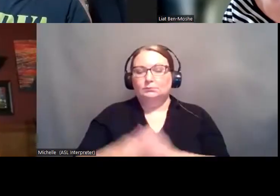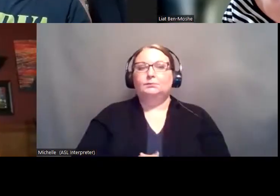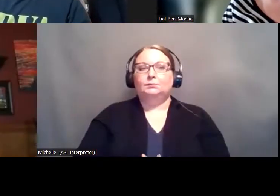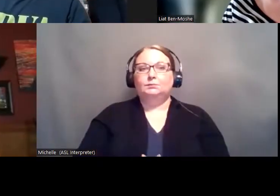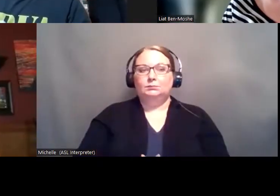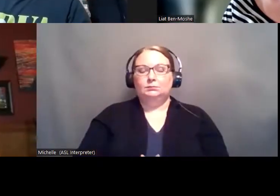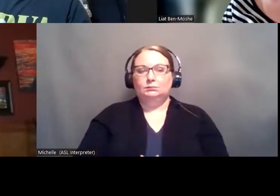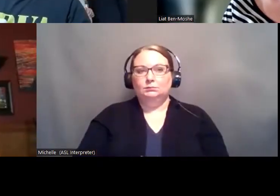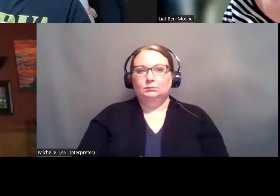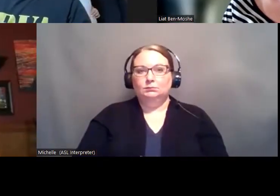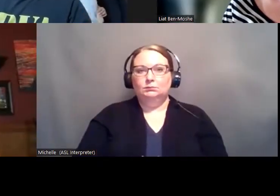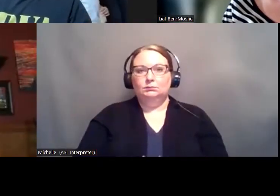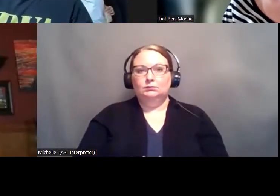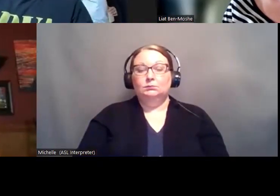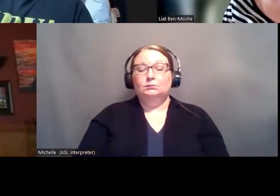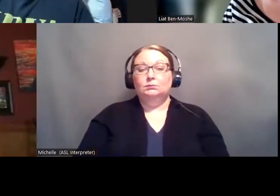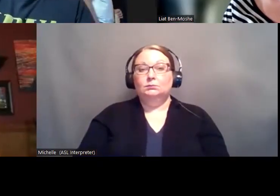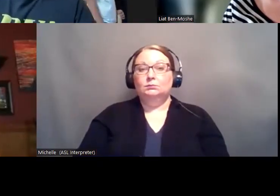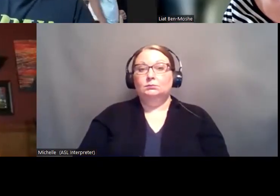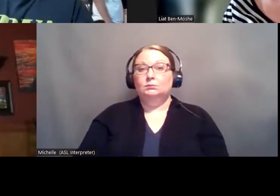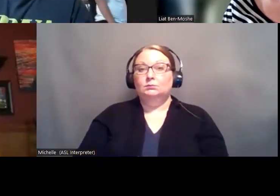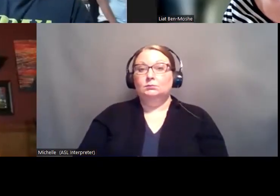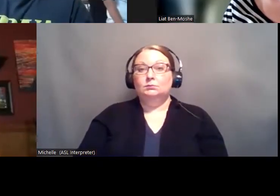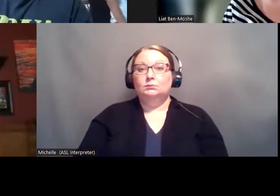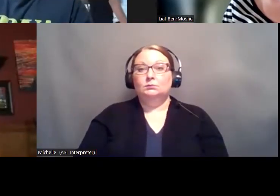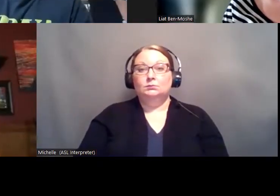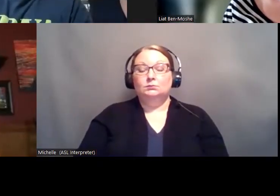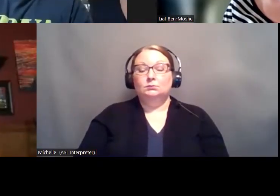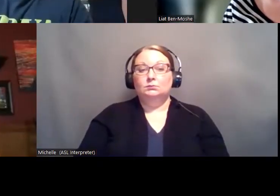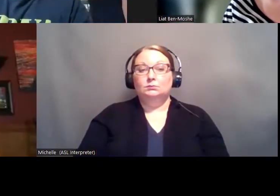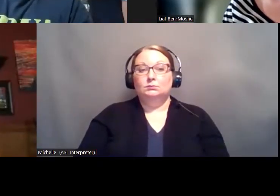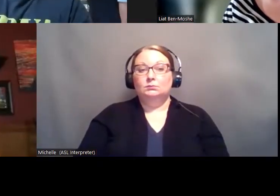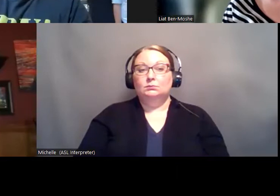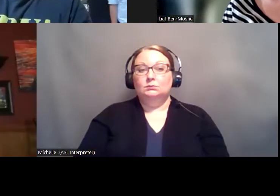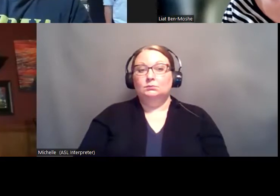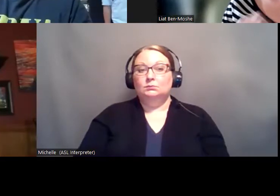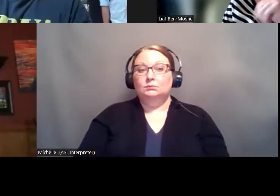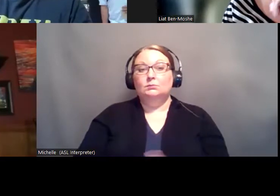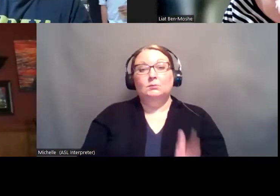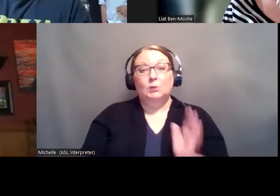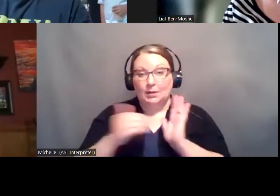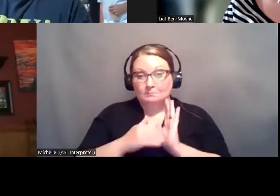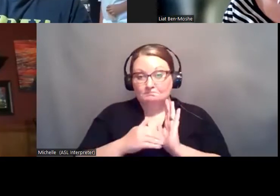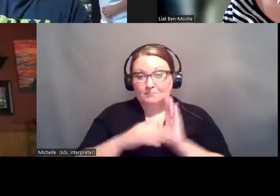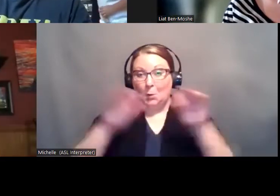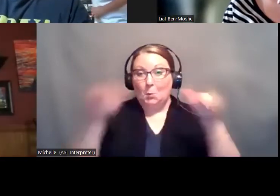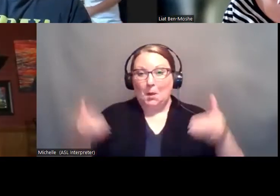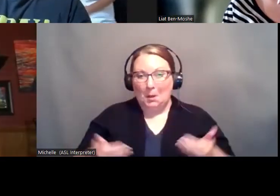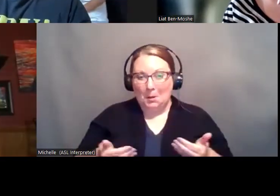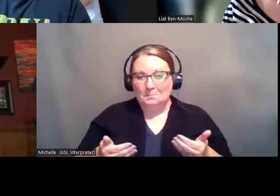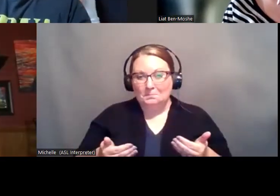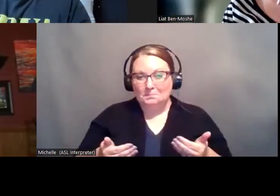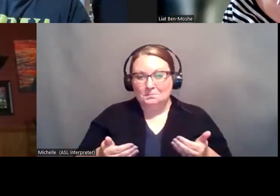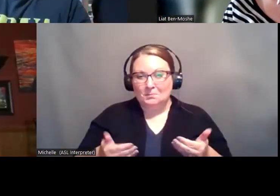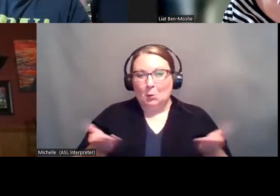Okay. So again, welcome. We are here together to hear